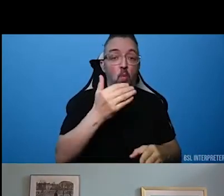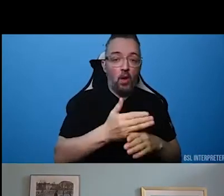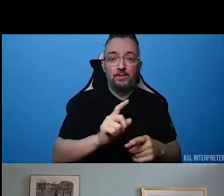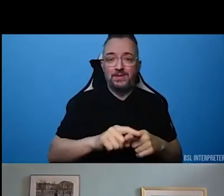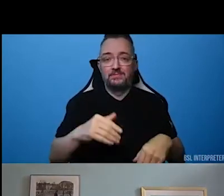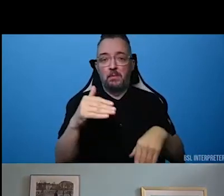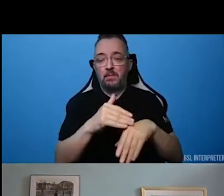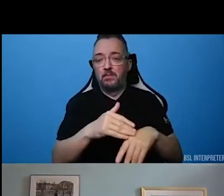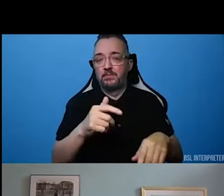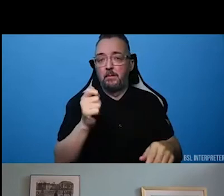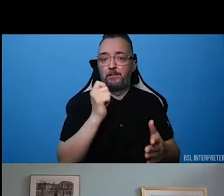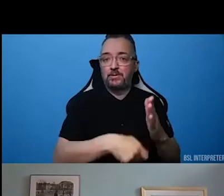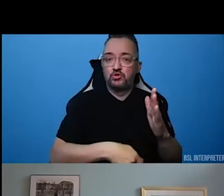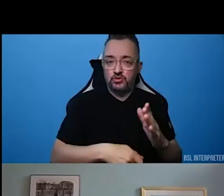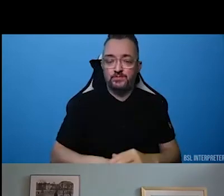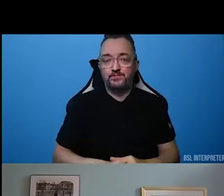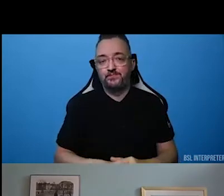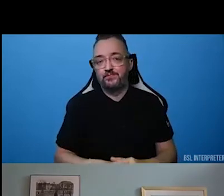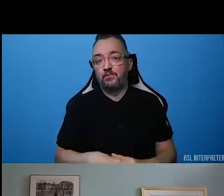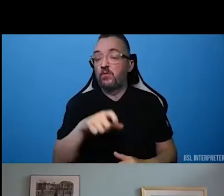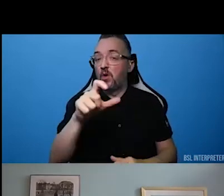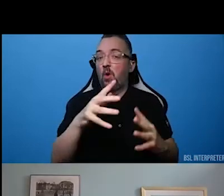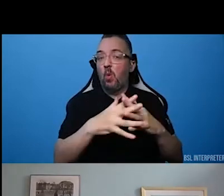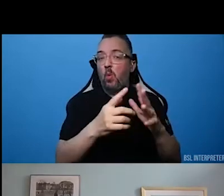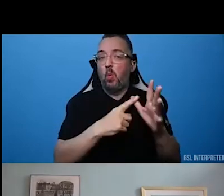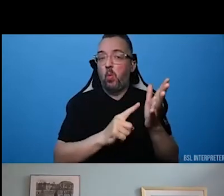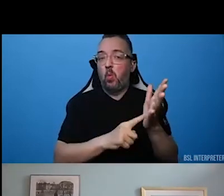So Walvin concludes there's a vast chasm of incomprehension